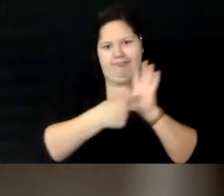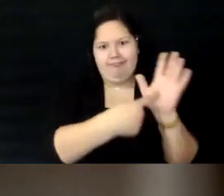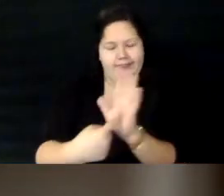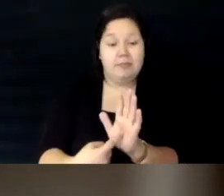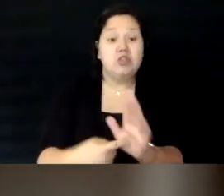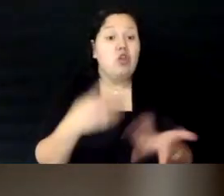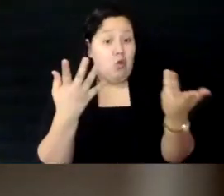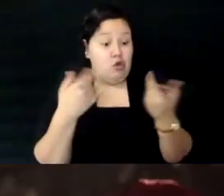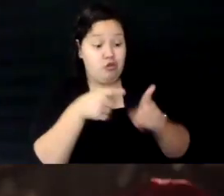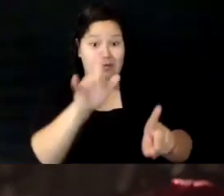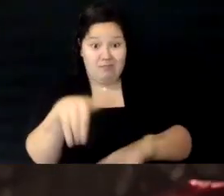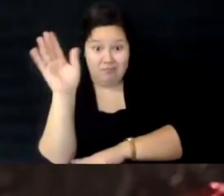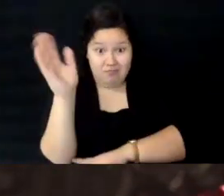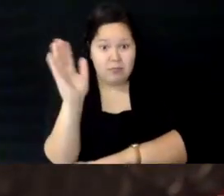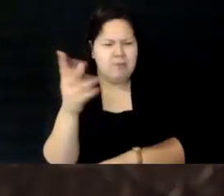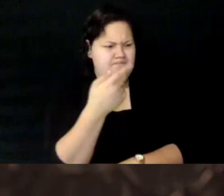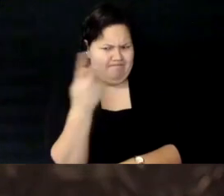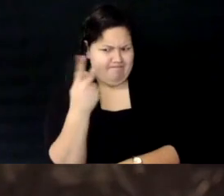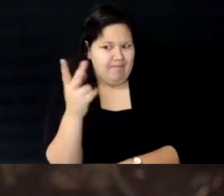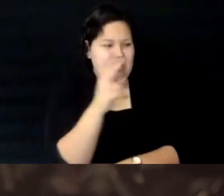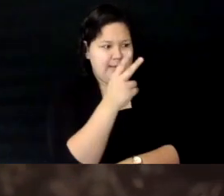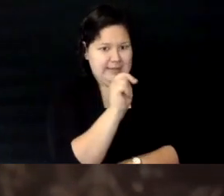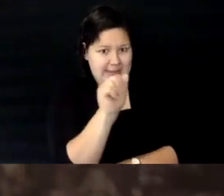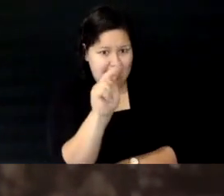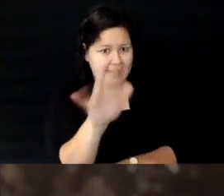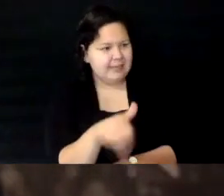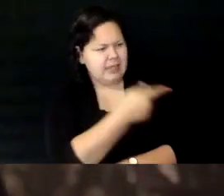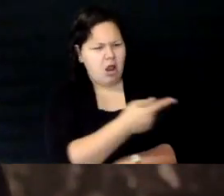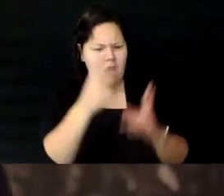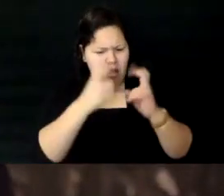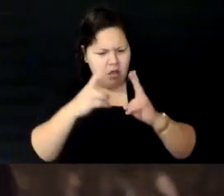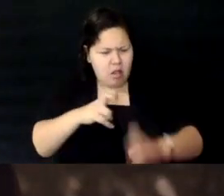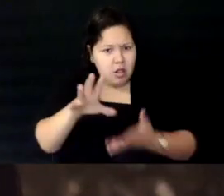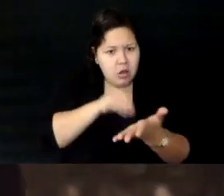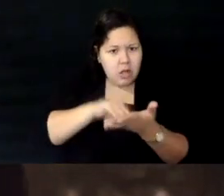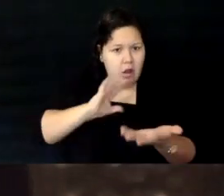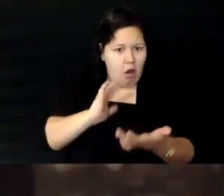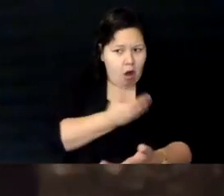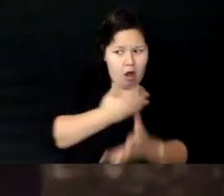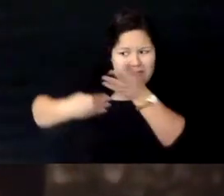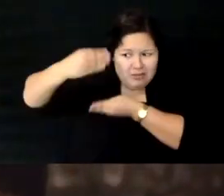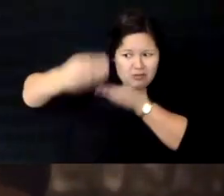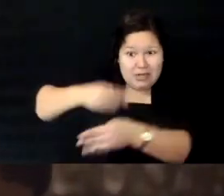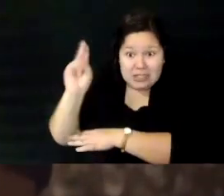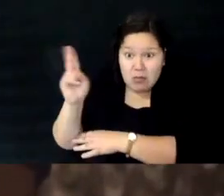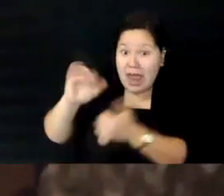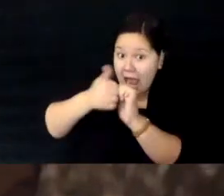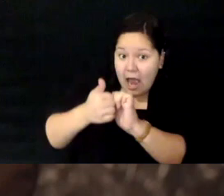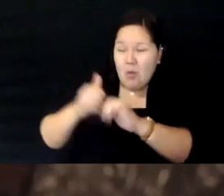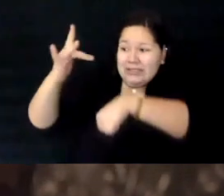and I are rediscovering our ancestral history through touch and through ritualistic performance,